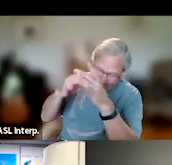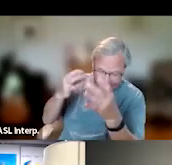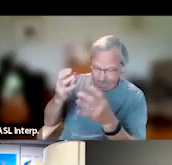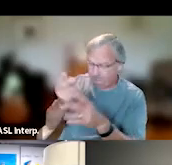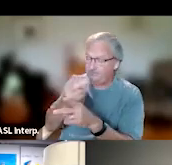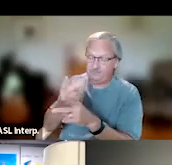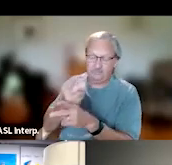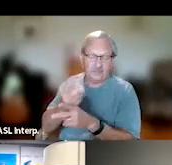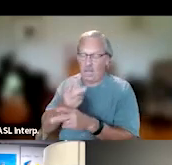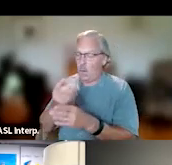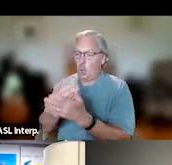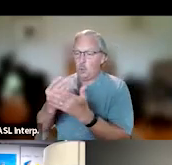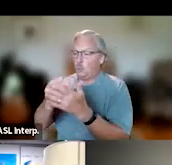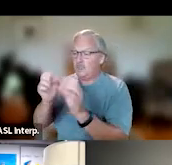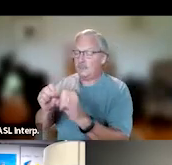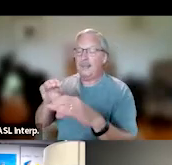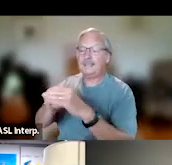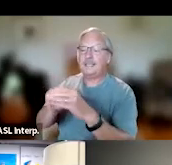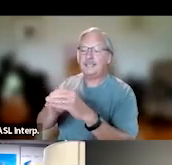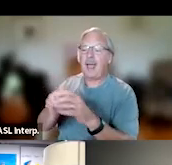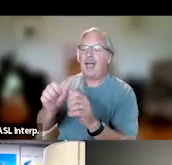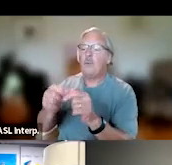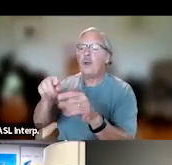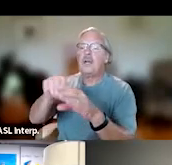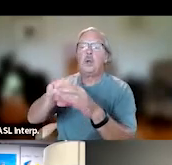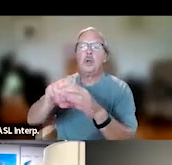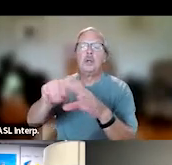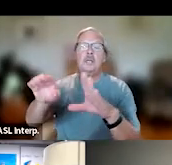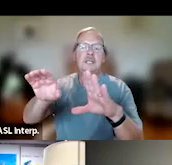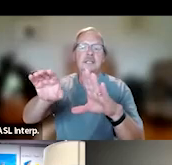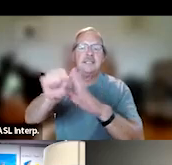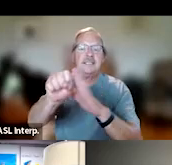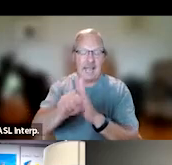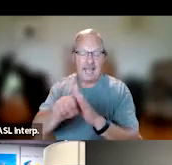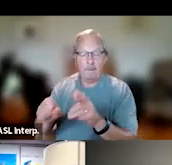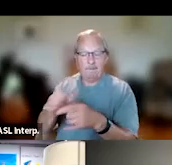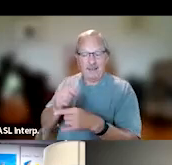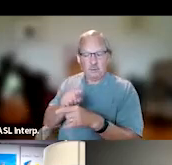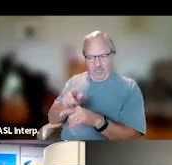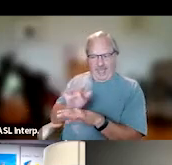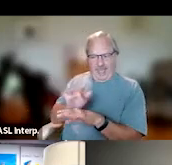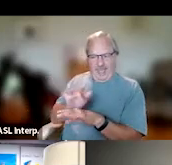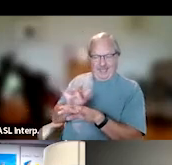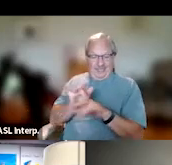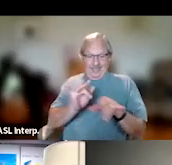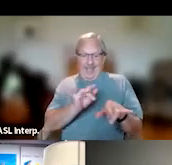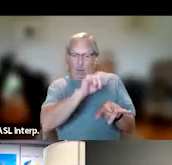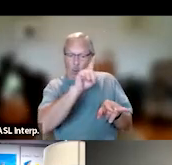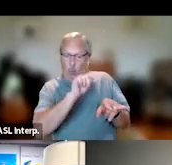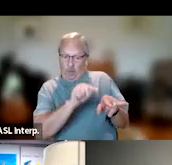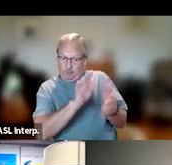that's accessible to everyone in their state. So that is still available. That questionnaire that's available